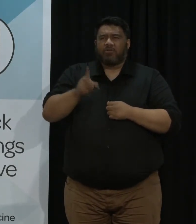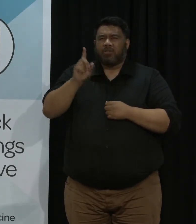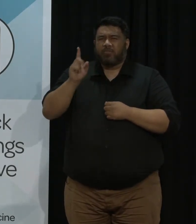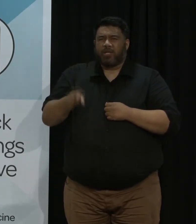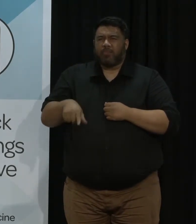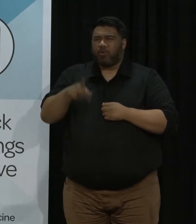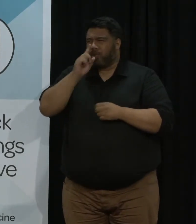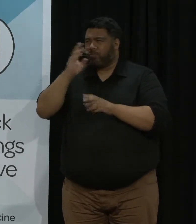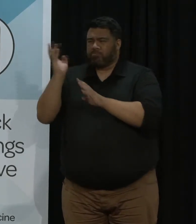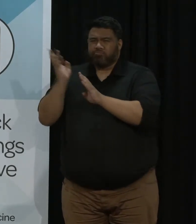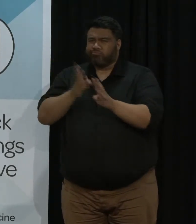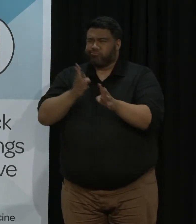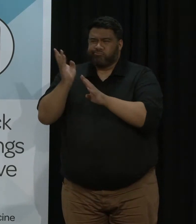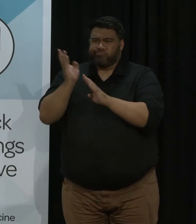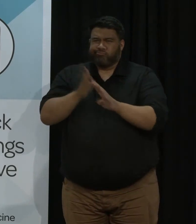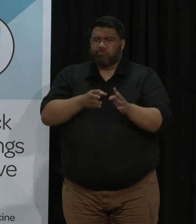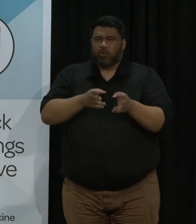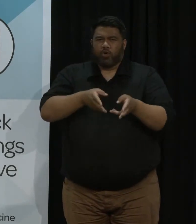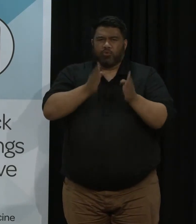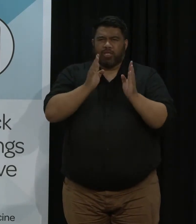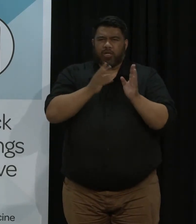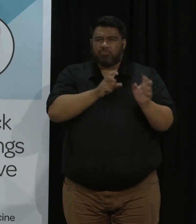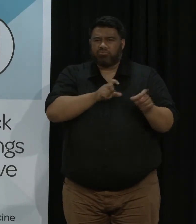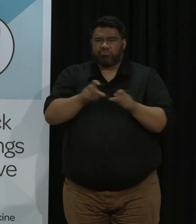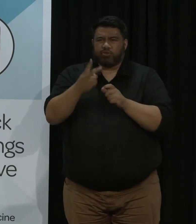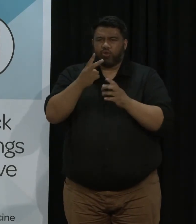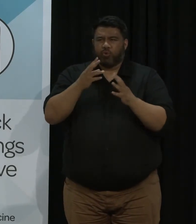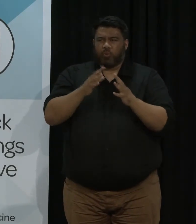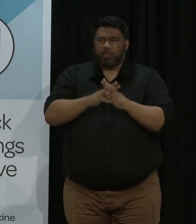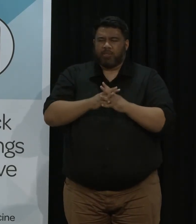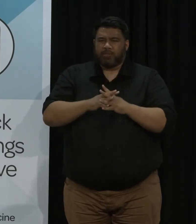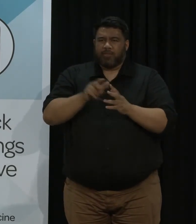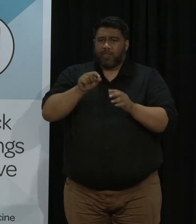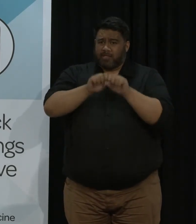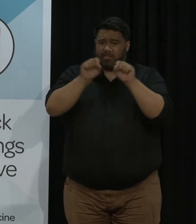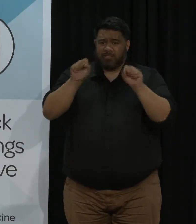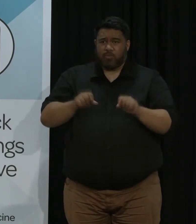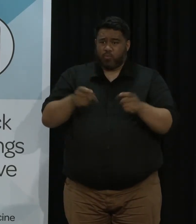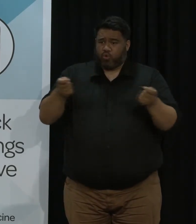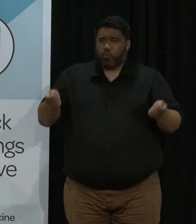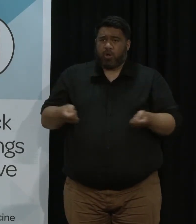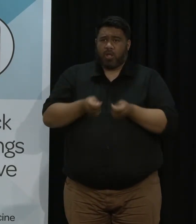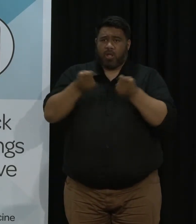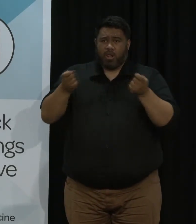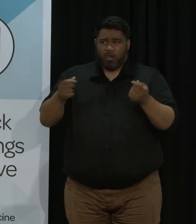had - I think it is somewhere in the order of now 190,000 people who have come through